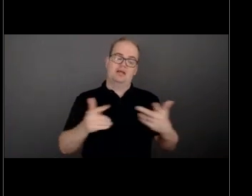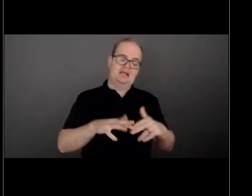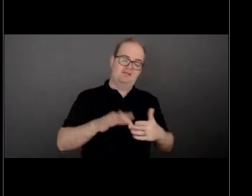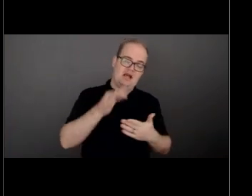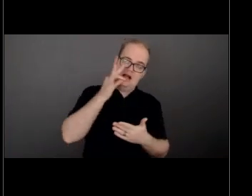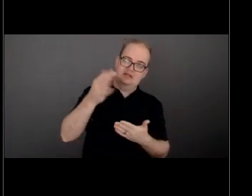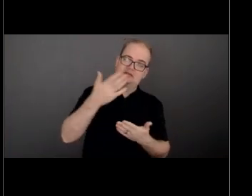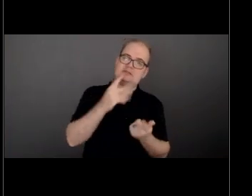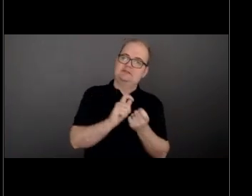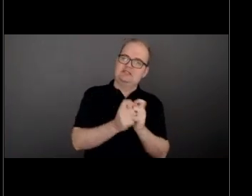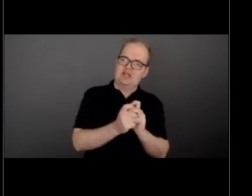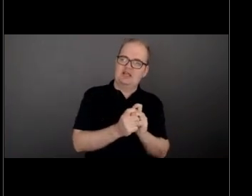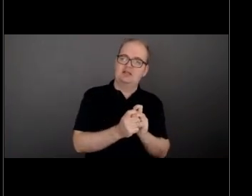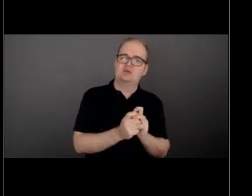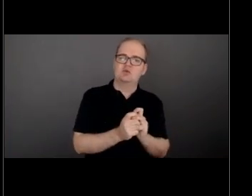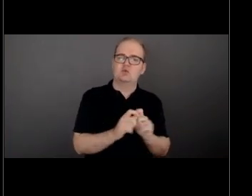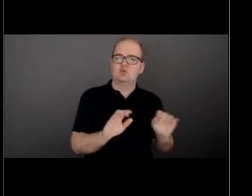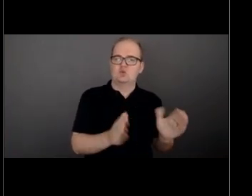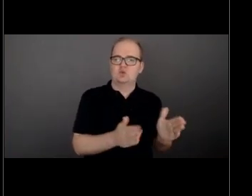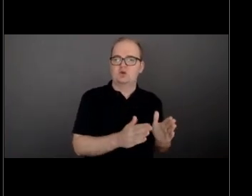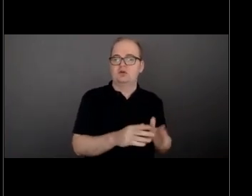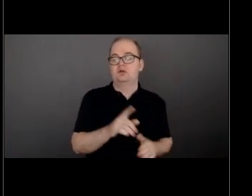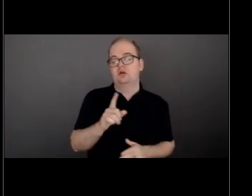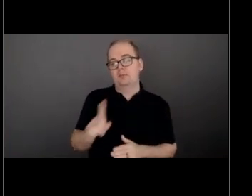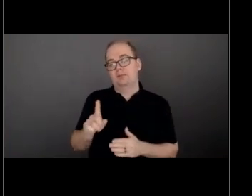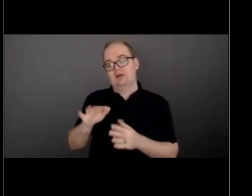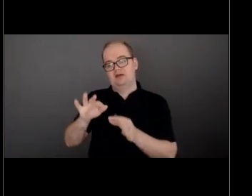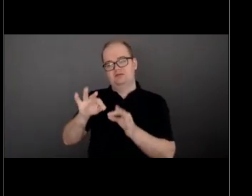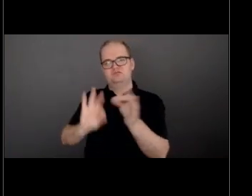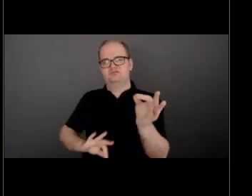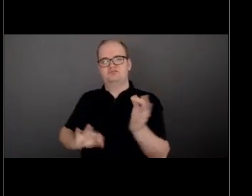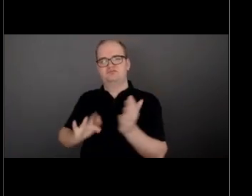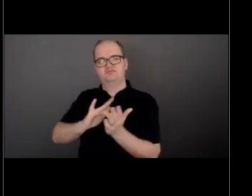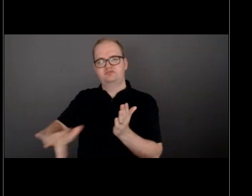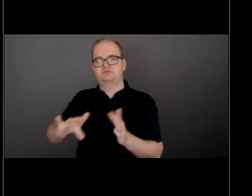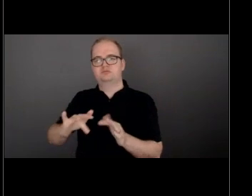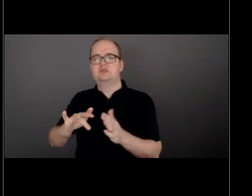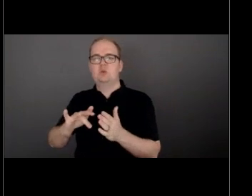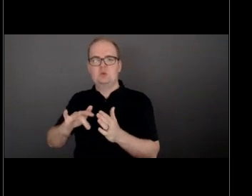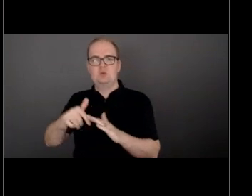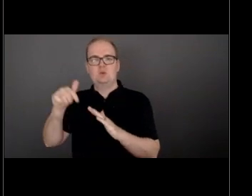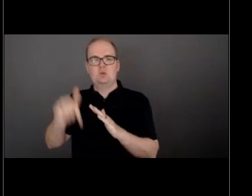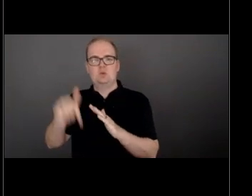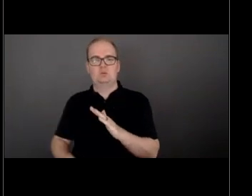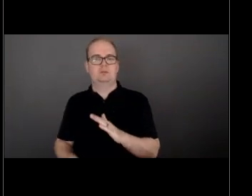So that would definitely be a situation where the client should have a chat to a lawyer